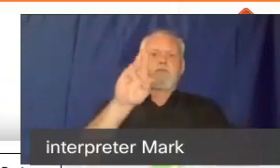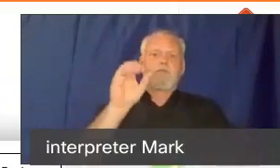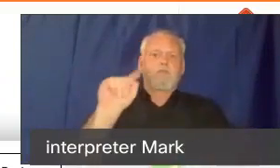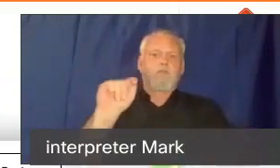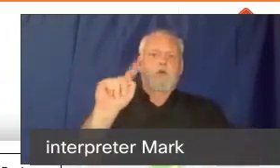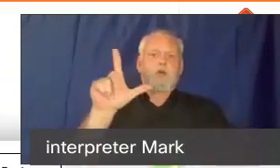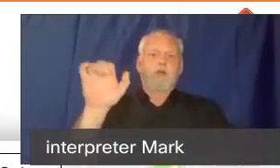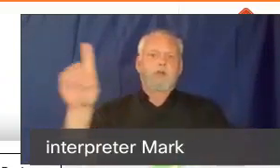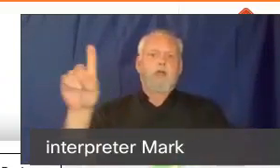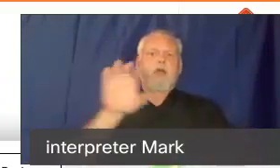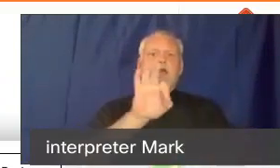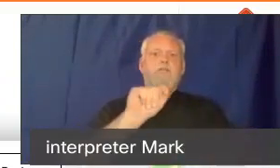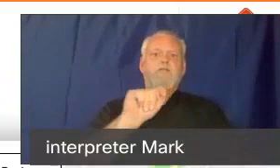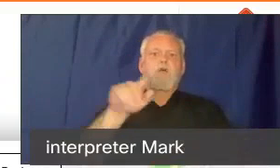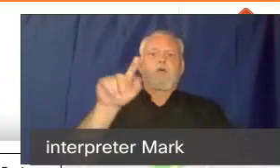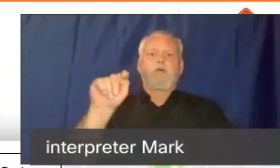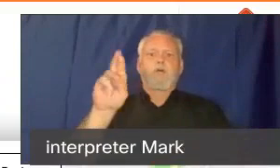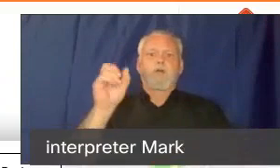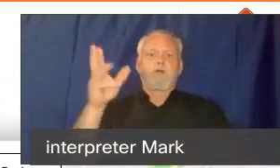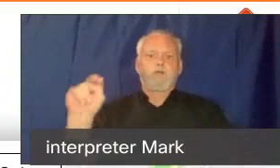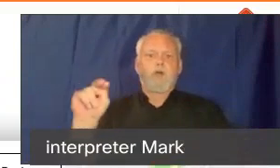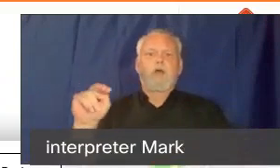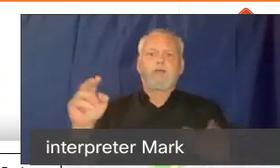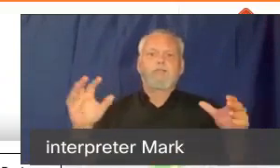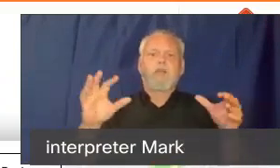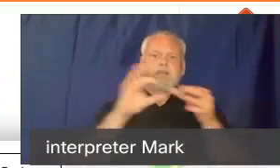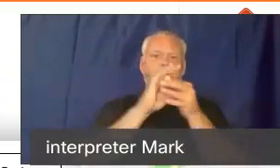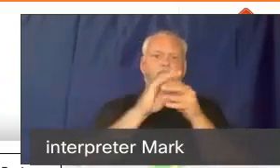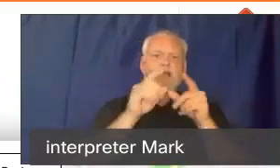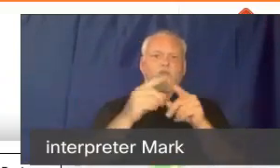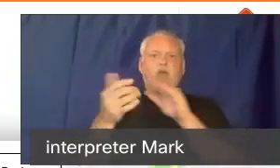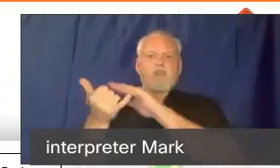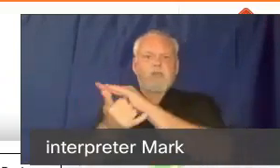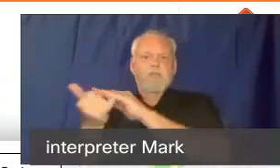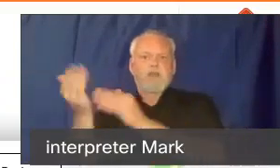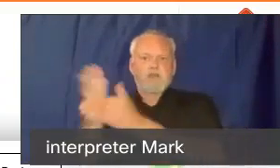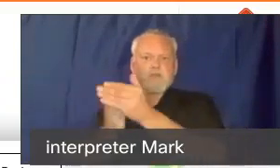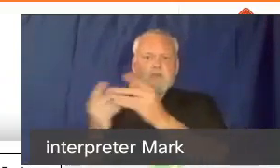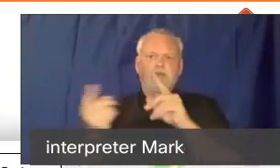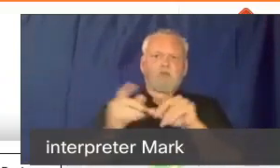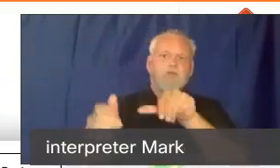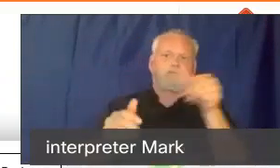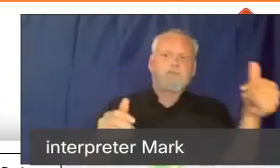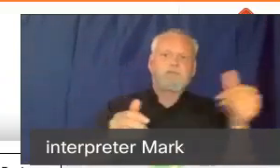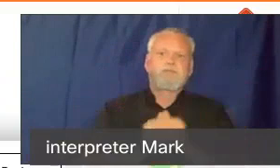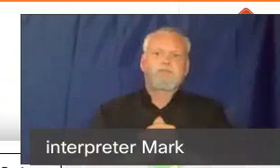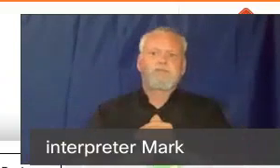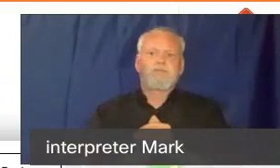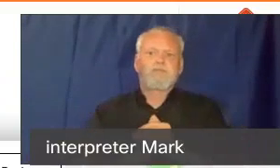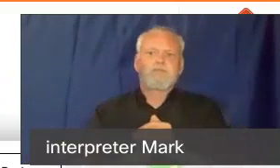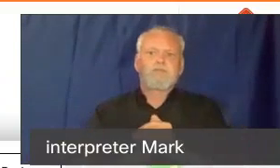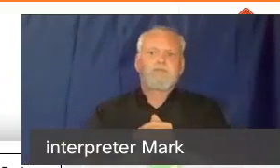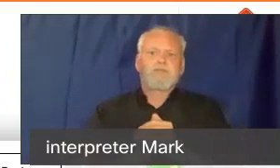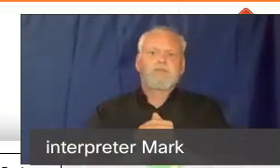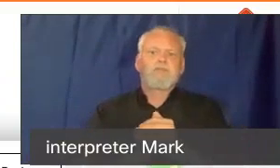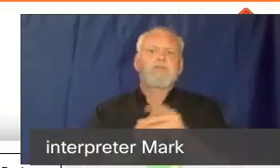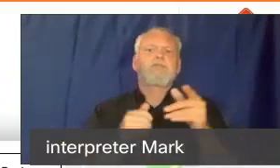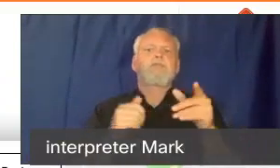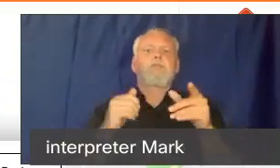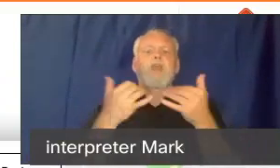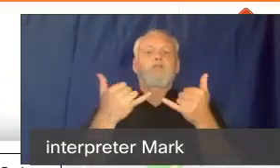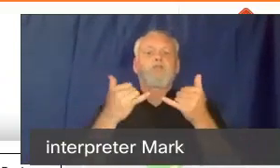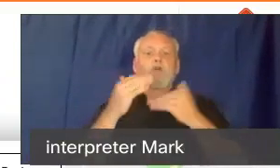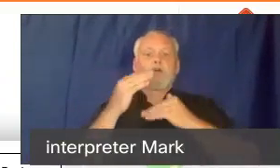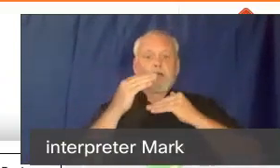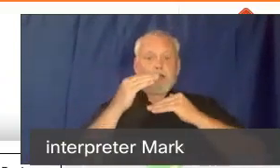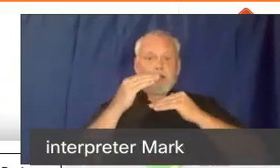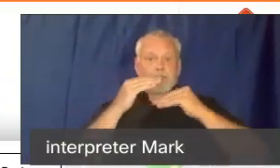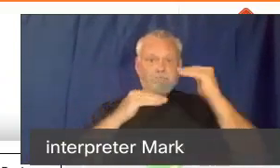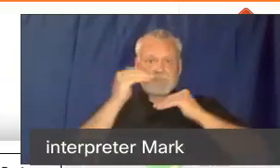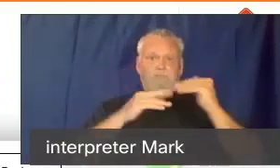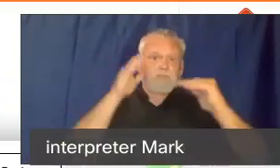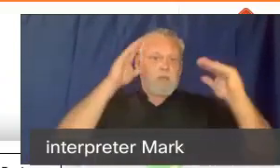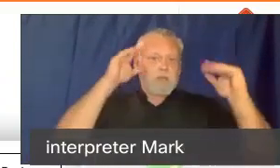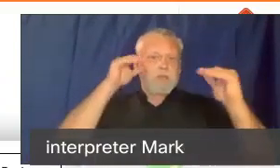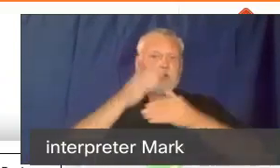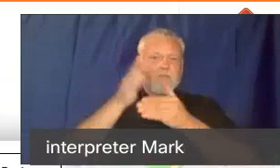That connects to John McCormick drive section of the with the fort Todd metro metro station. That project is currently under construction and is anticipated to be completed later this year.